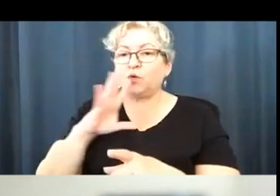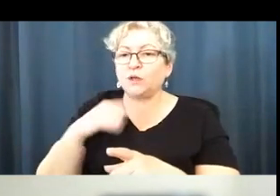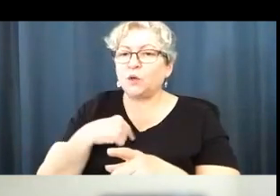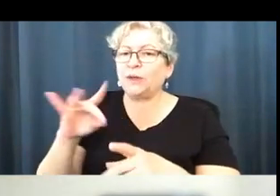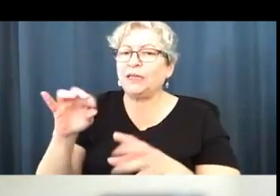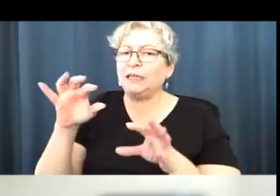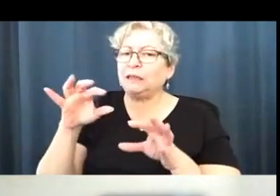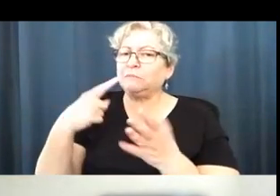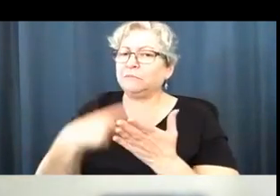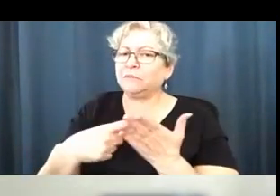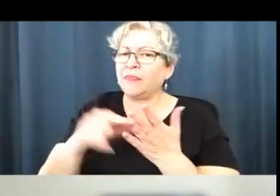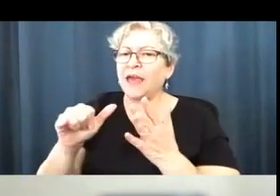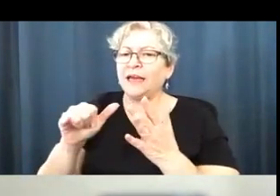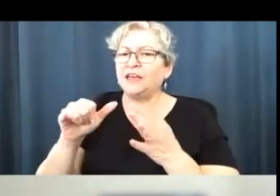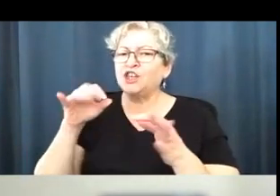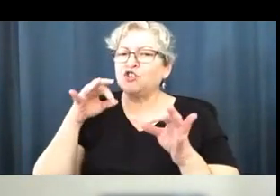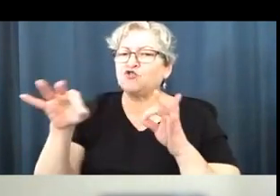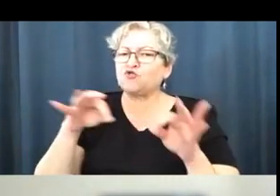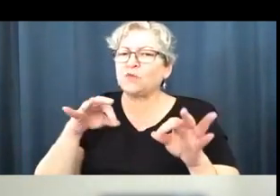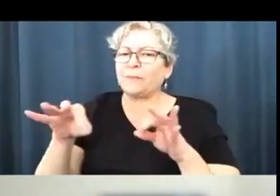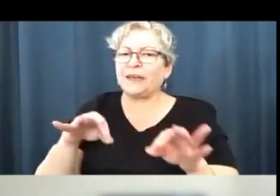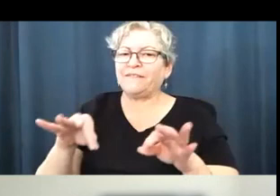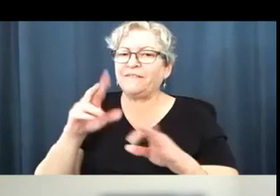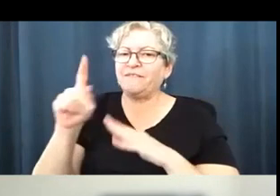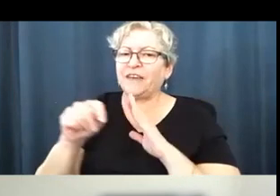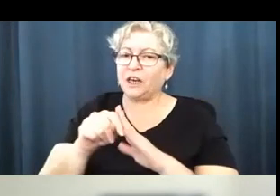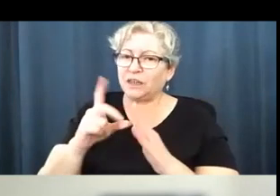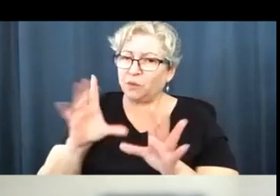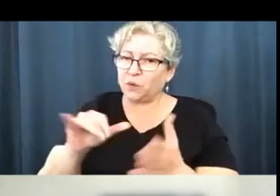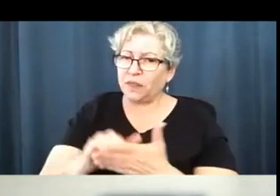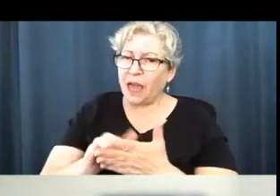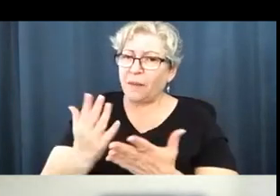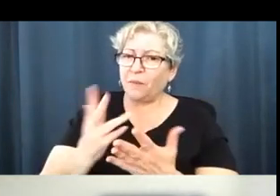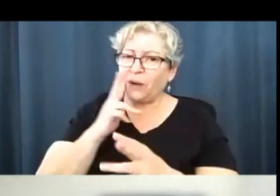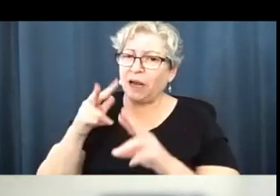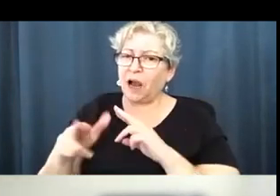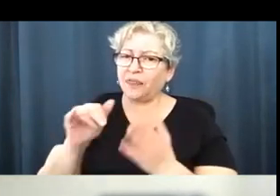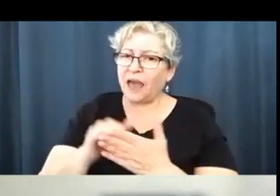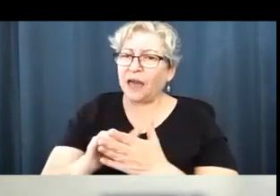I can't remember, I don't know. I think that one might have got cut. Yeah, but what it really is, descriptive video is very valuable.